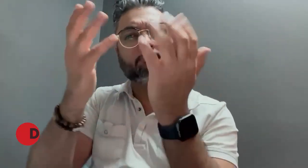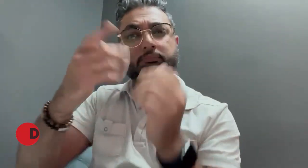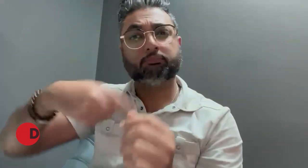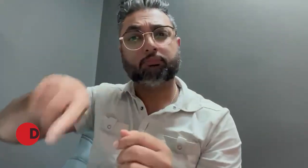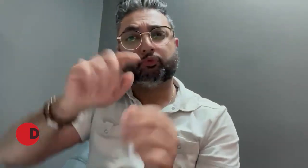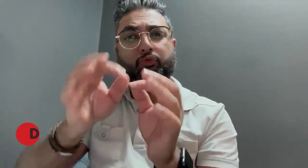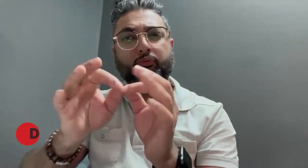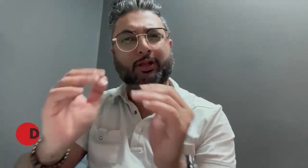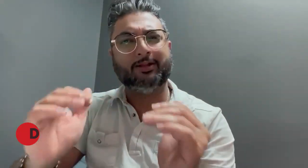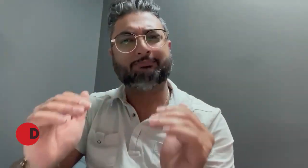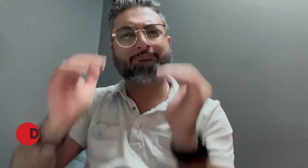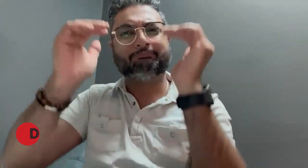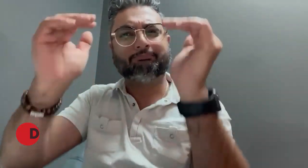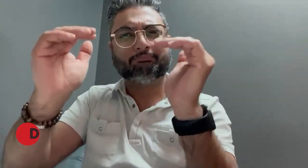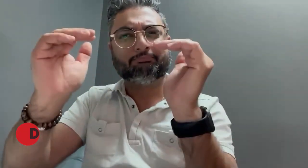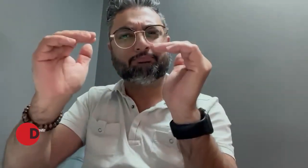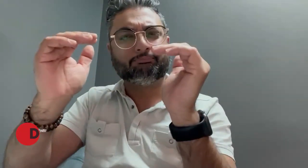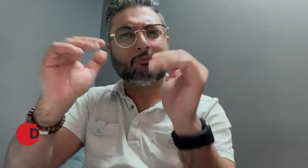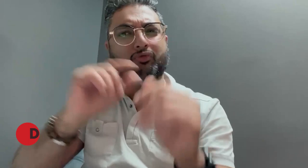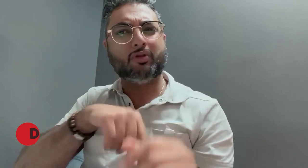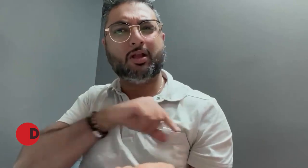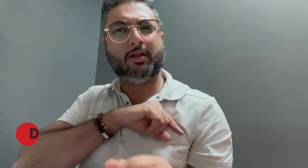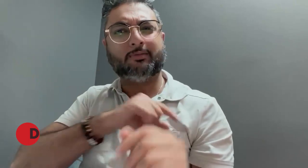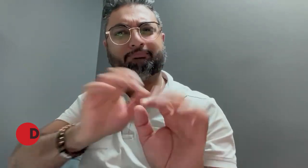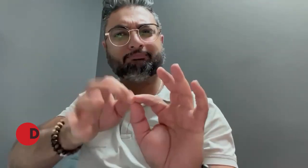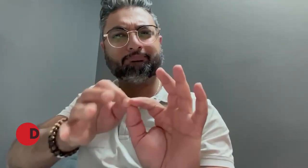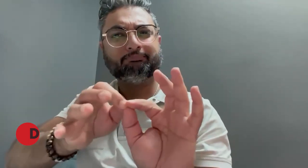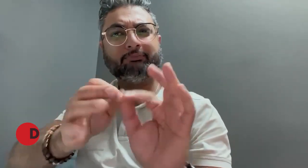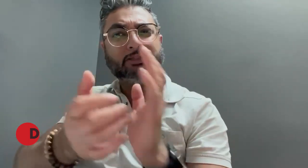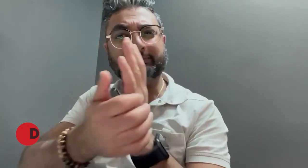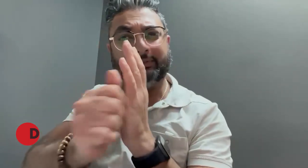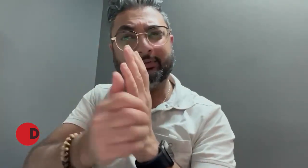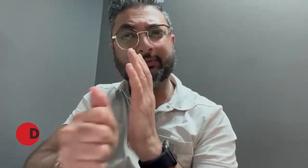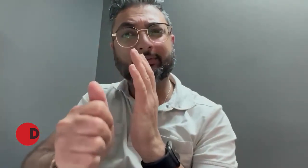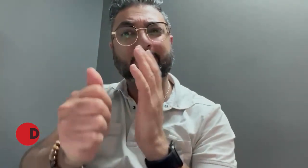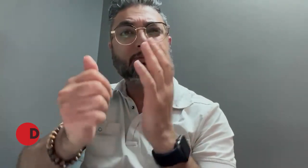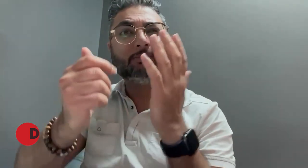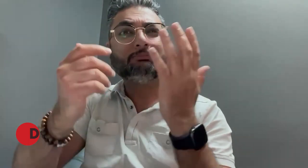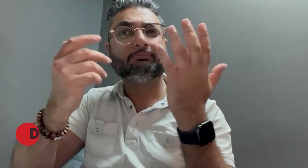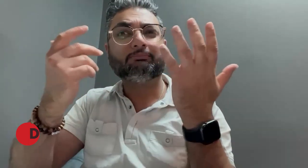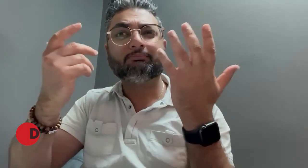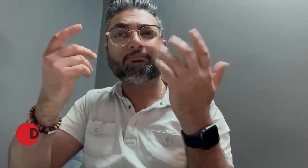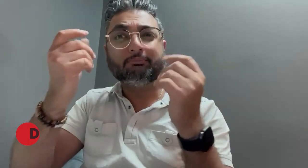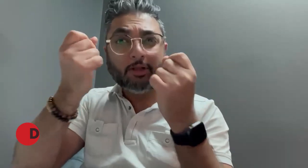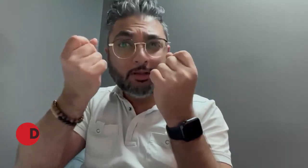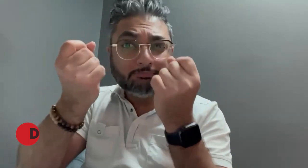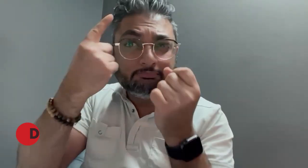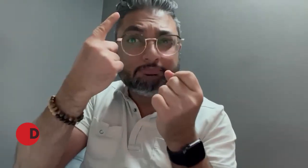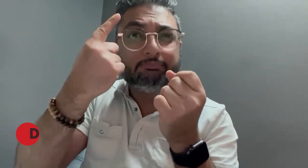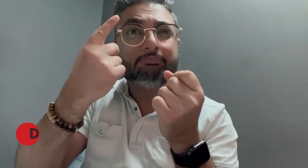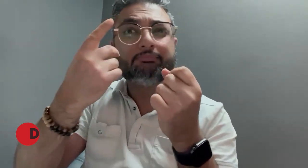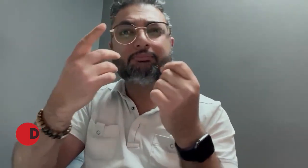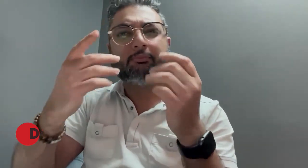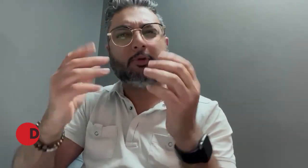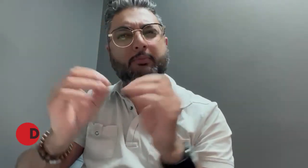raise interpreting standards, quality interpreting skills and comprehension